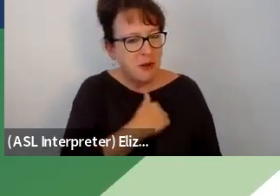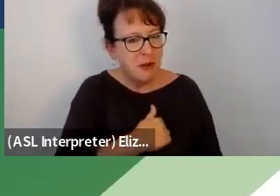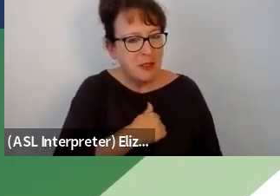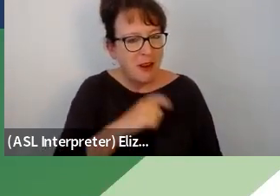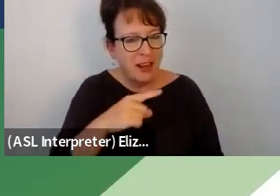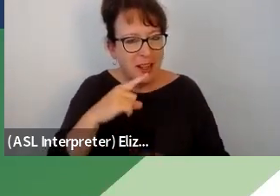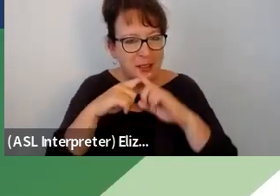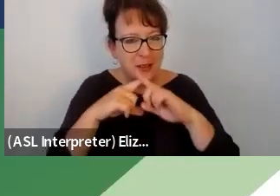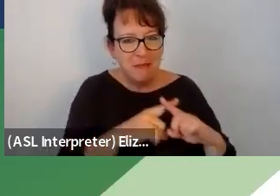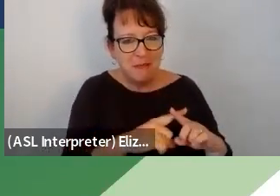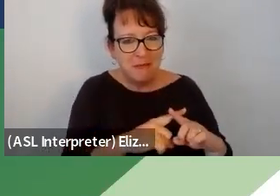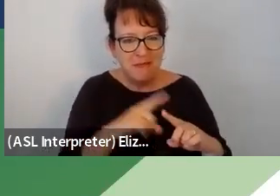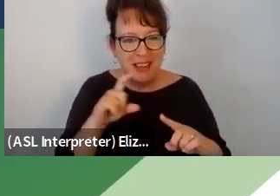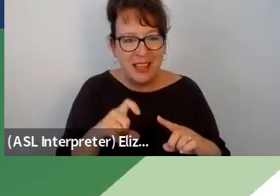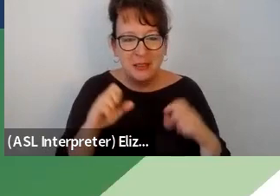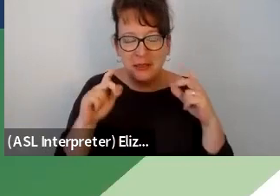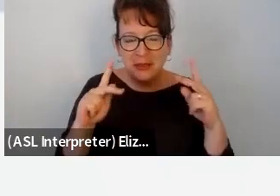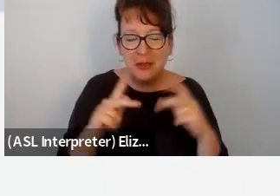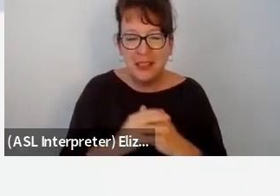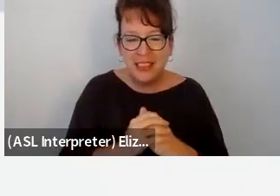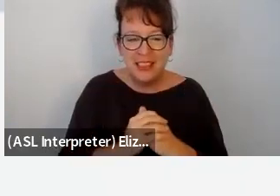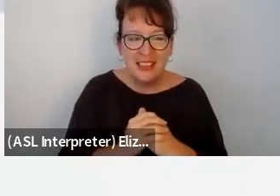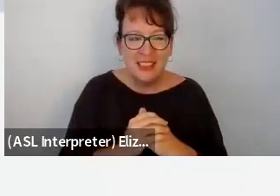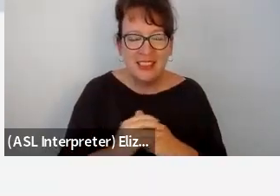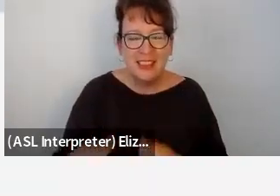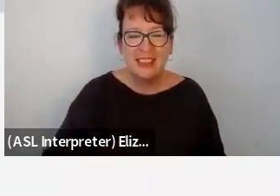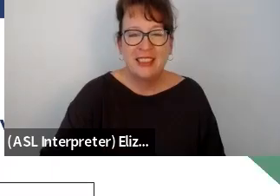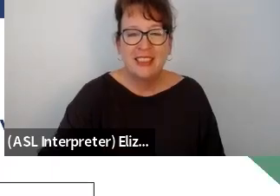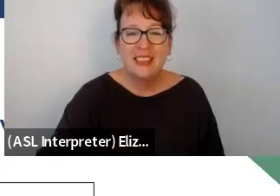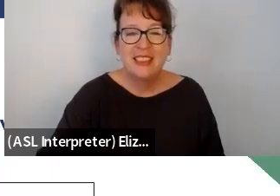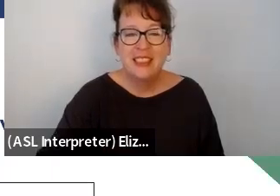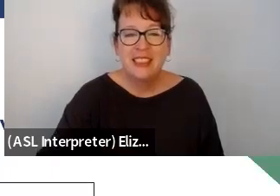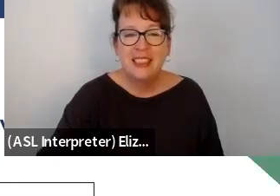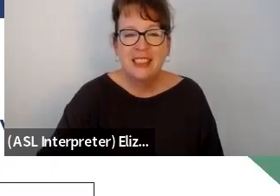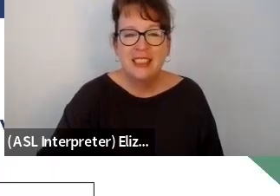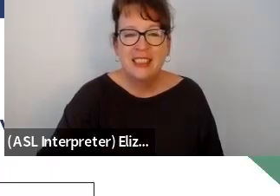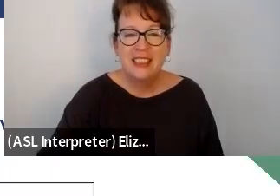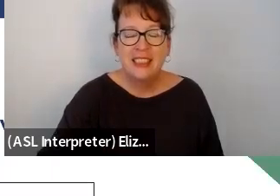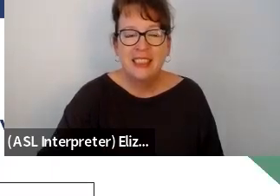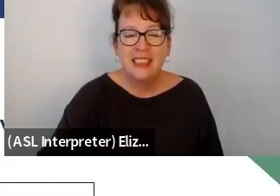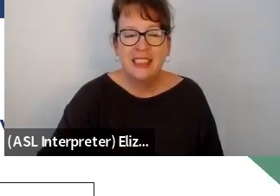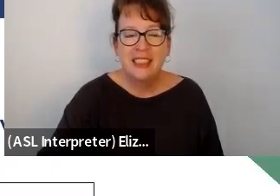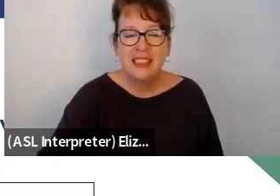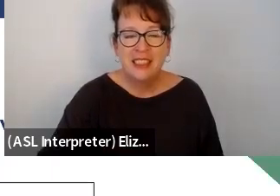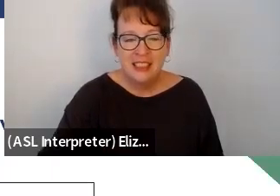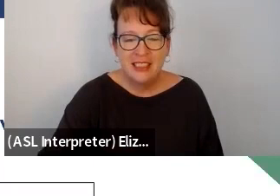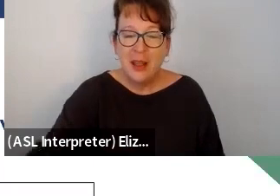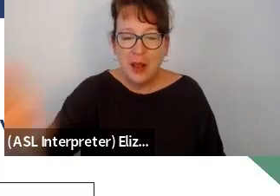with some introductions. We're joined today by a great crew of folks, both our EPA leadership